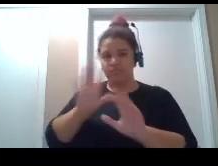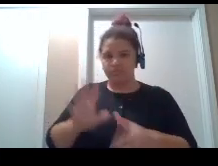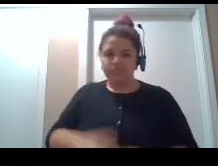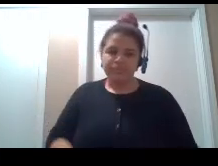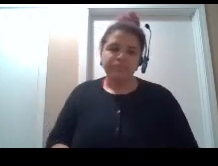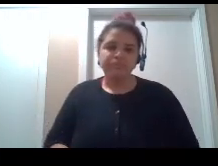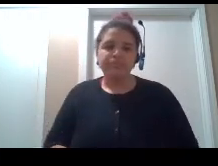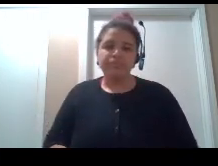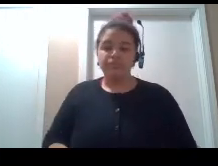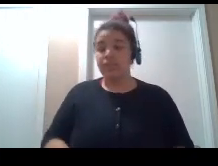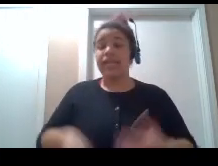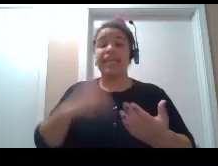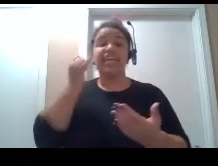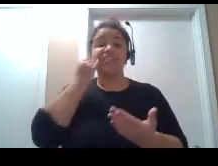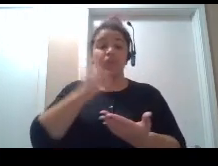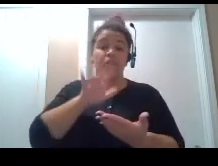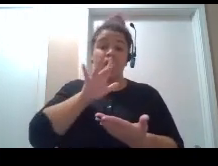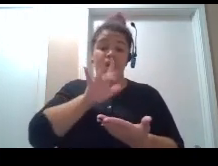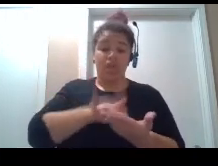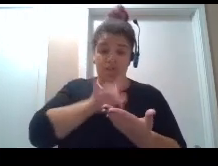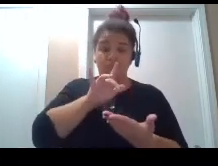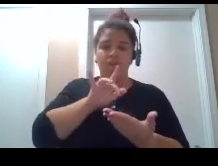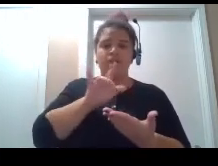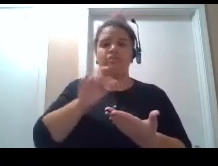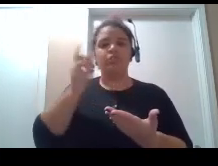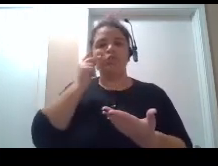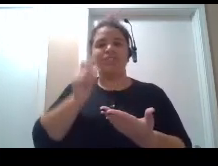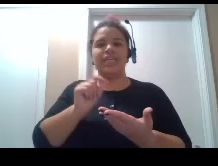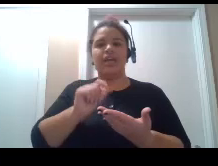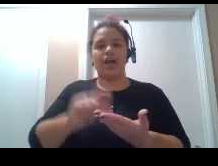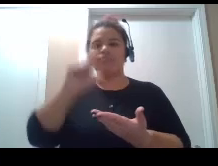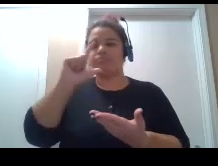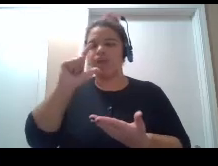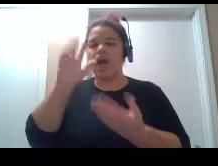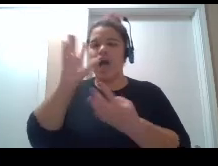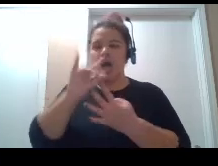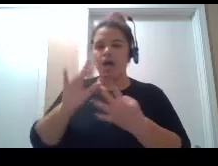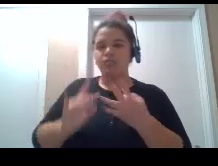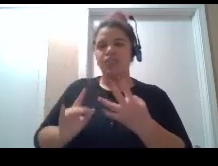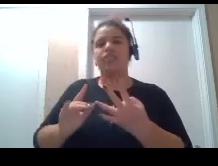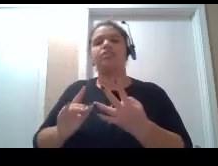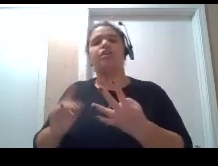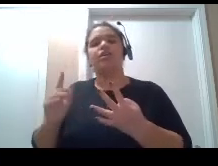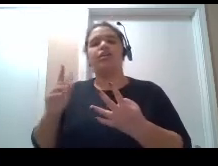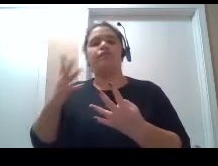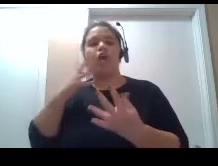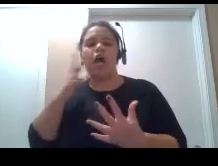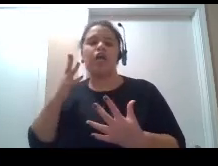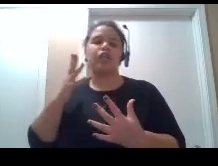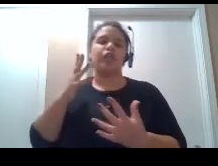Tap in the meeting for the meeting controls, such as audio, video, and end call; and pinch